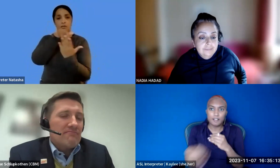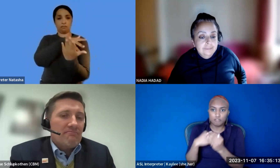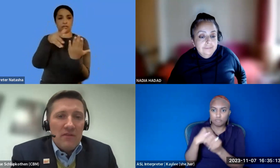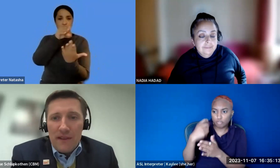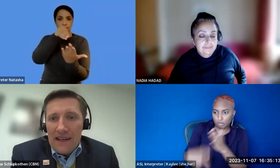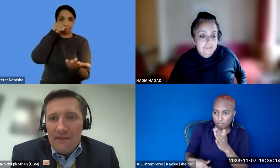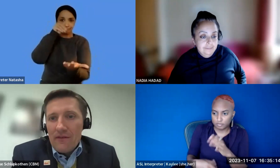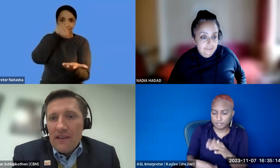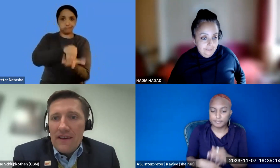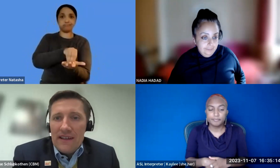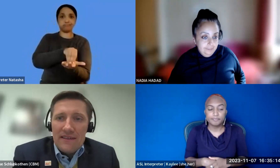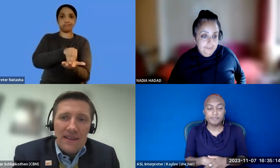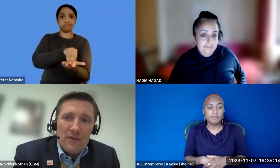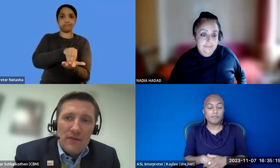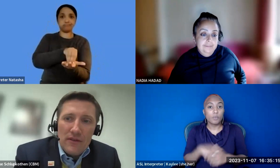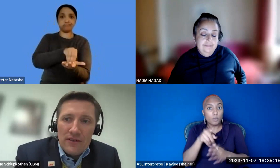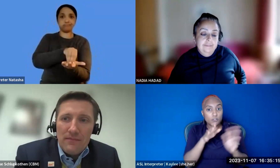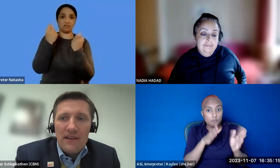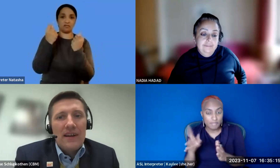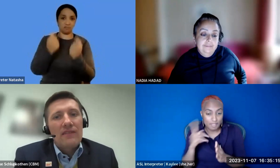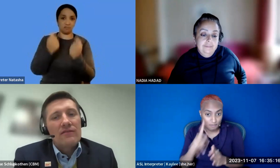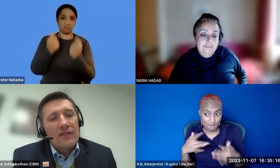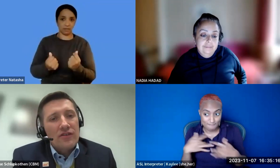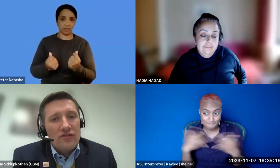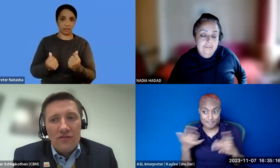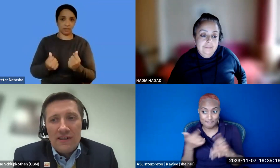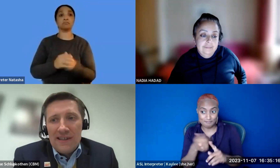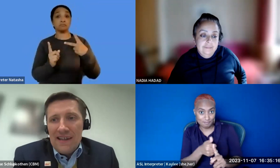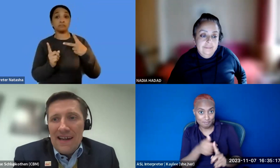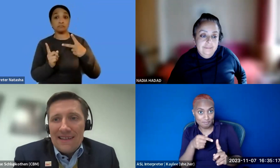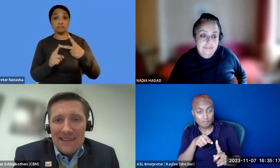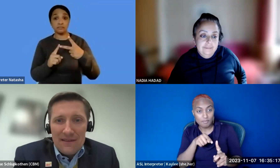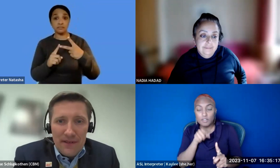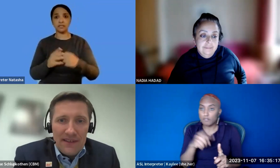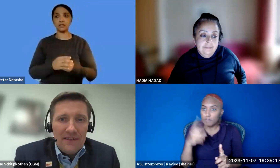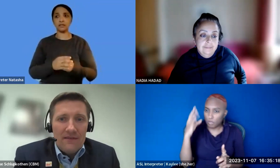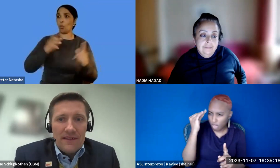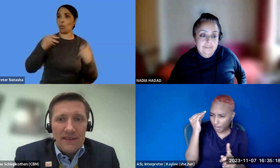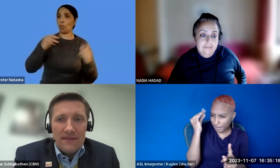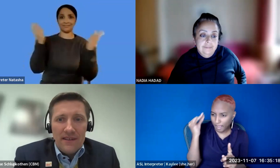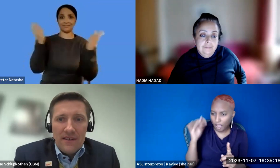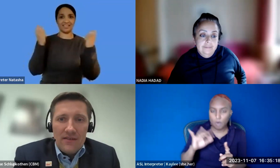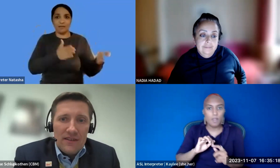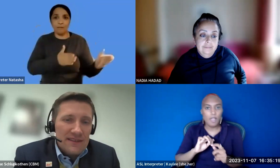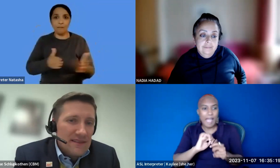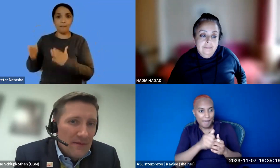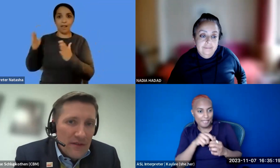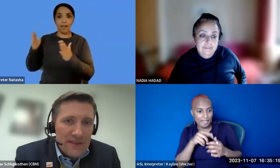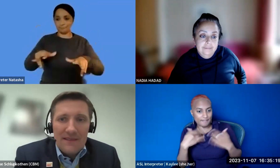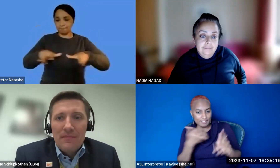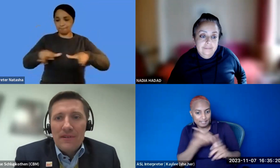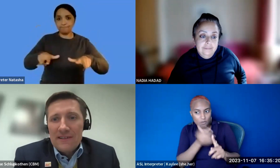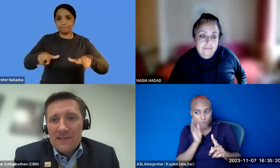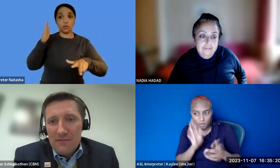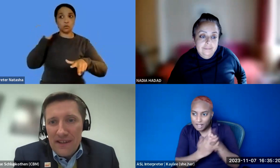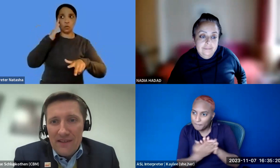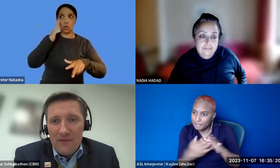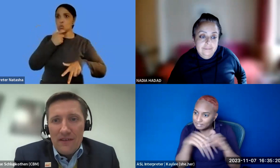When planning for an event, have you thought about how to ensure the accessibility? You can start very simple.